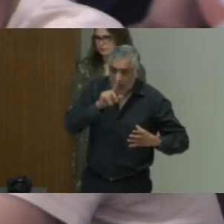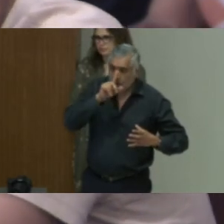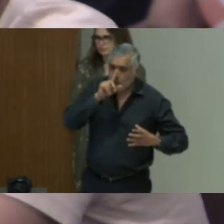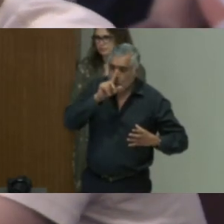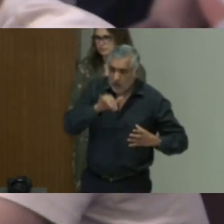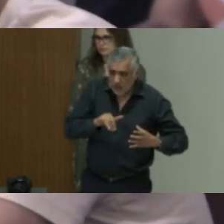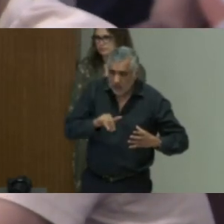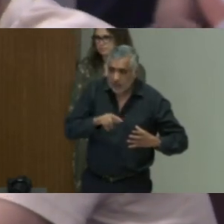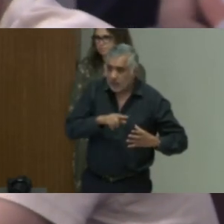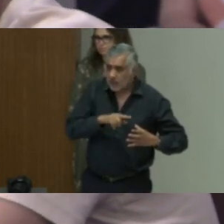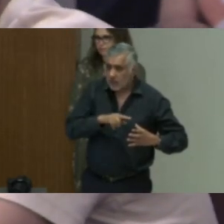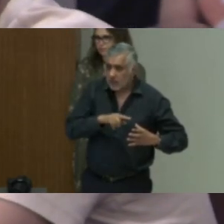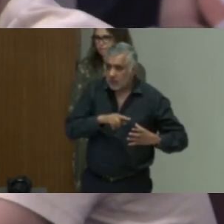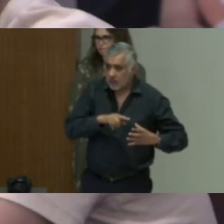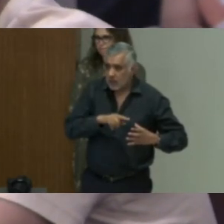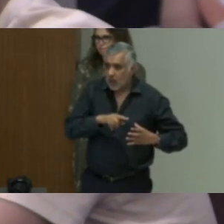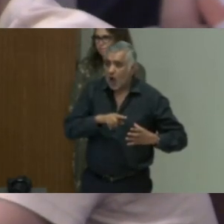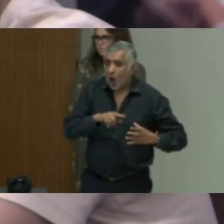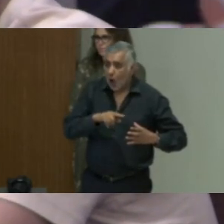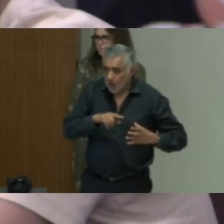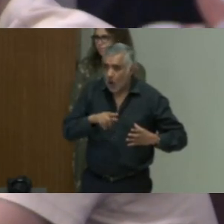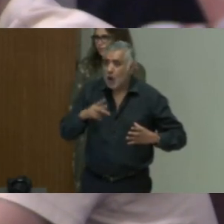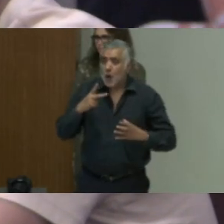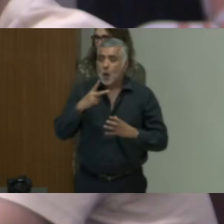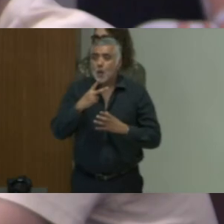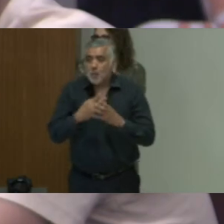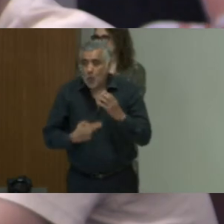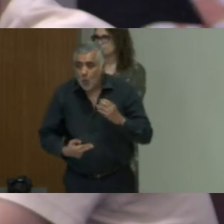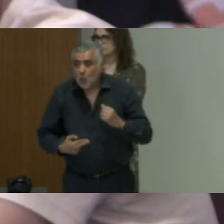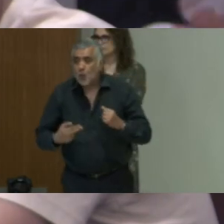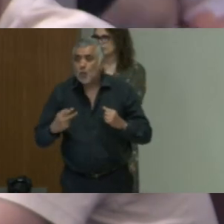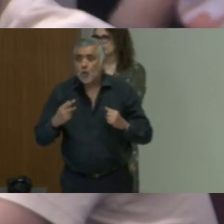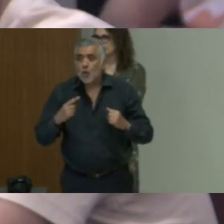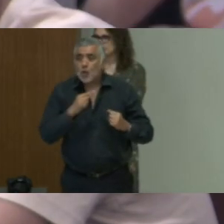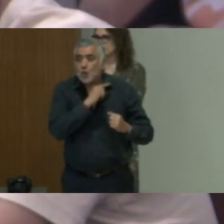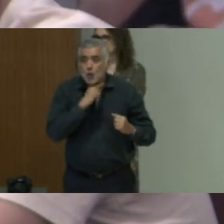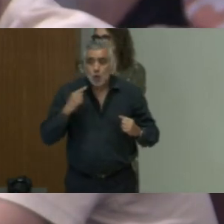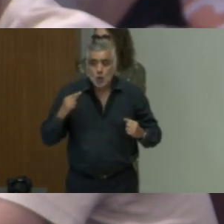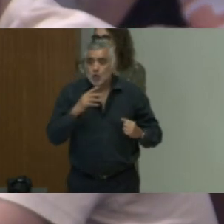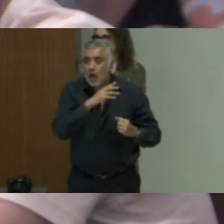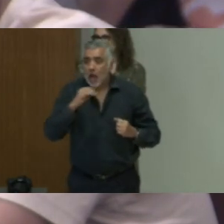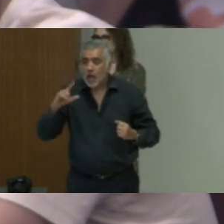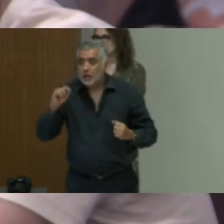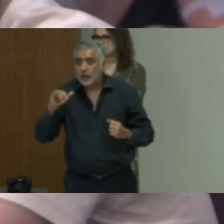in many respects, among both the clergy and the laity,